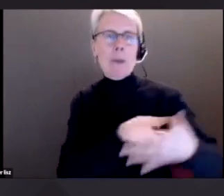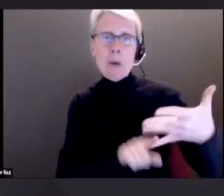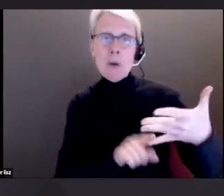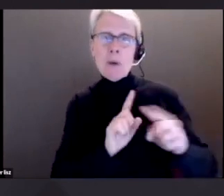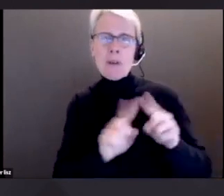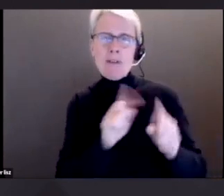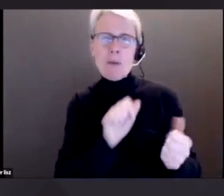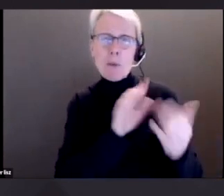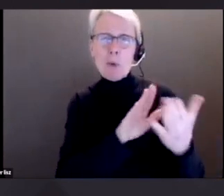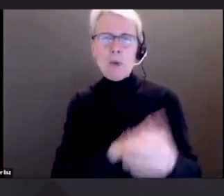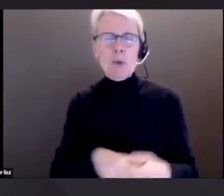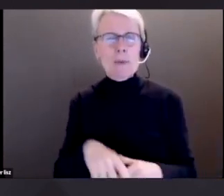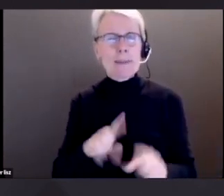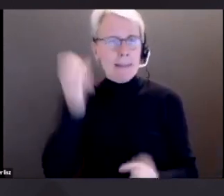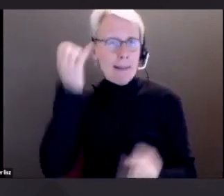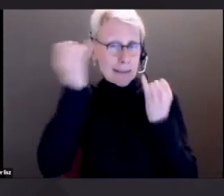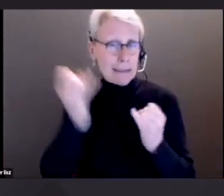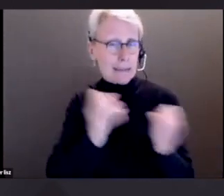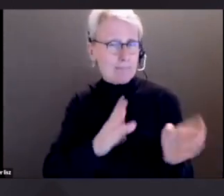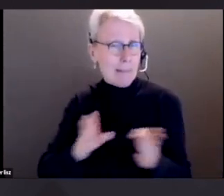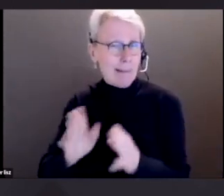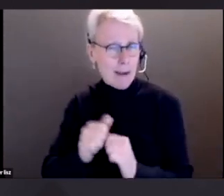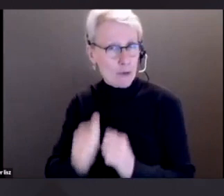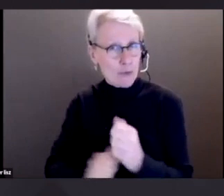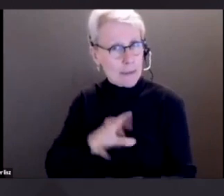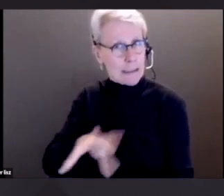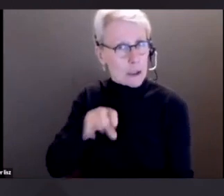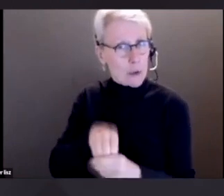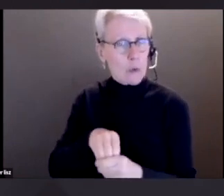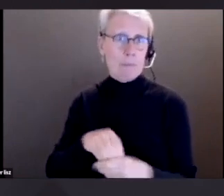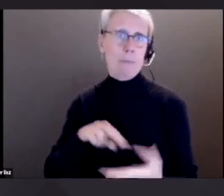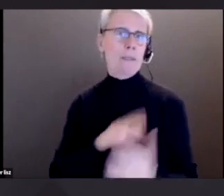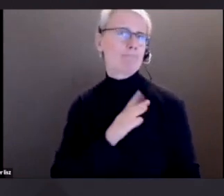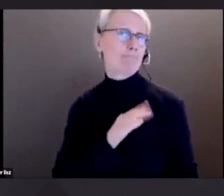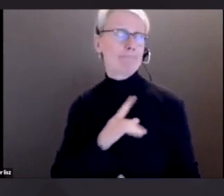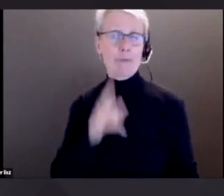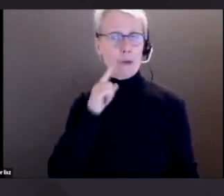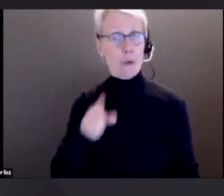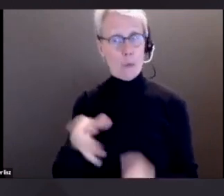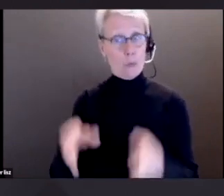and accessible space for interviewees. Providing a space where people can be comfortable